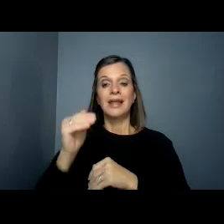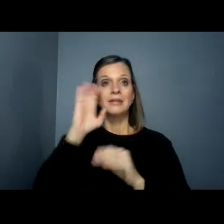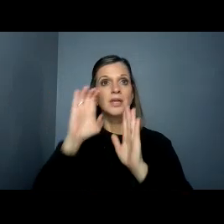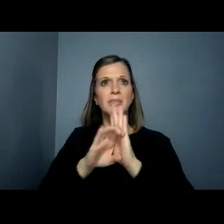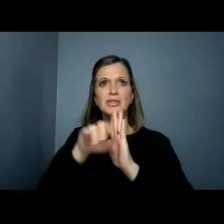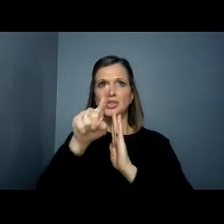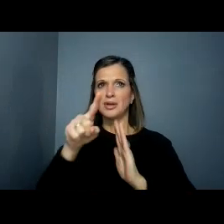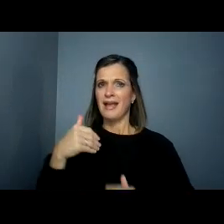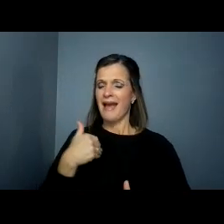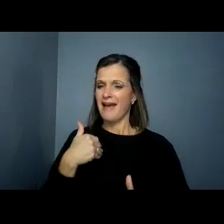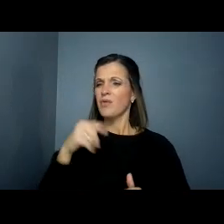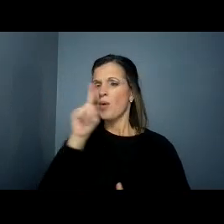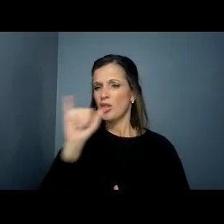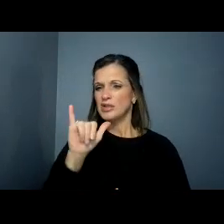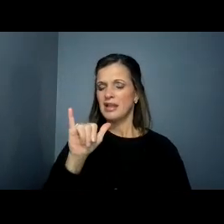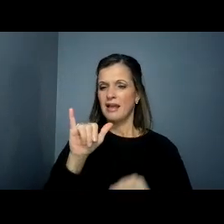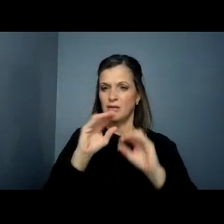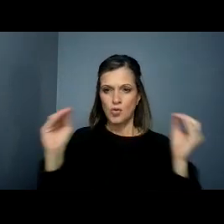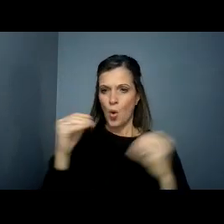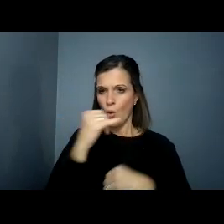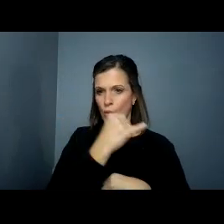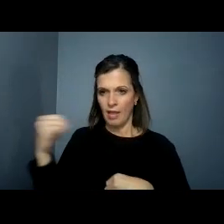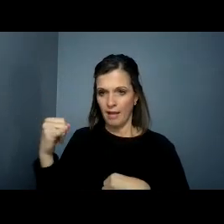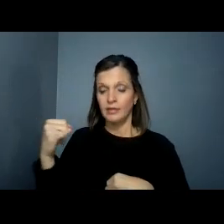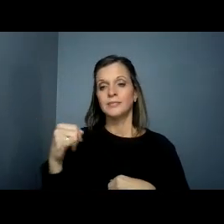but it's actually a flat line. And that's when I push on the